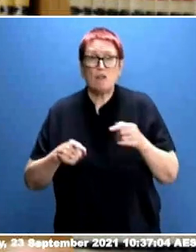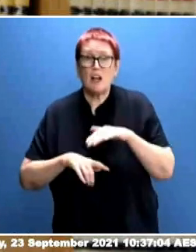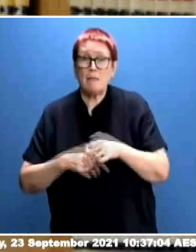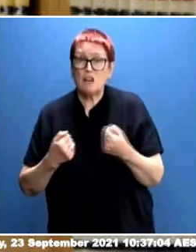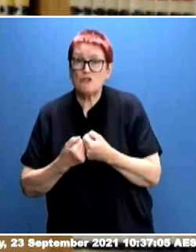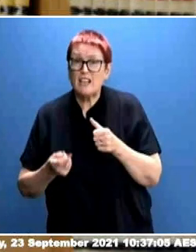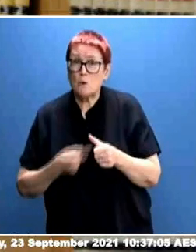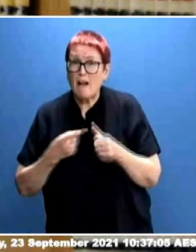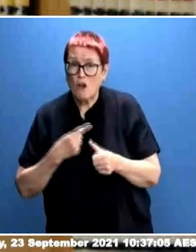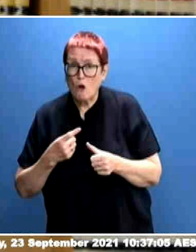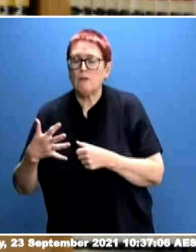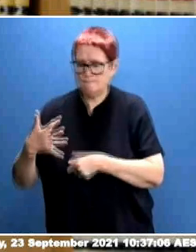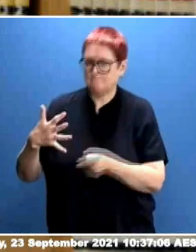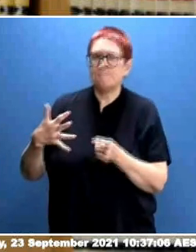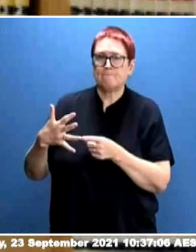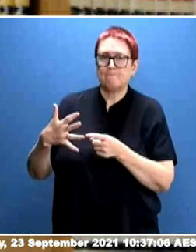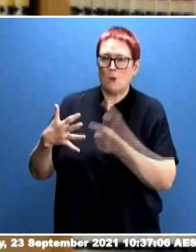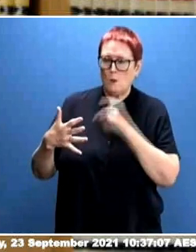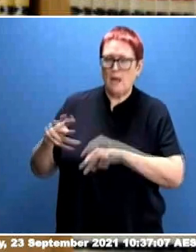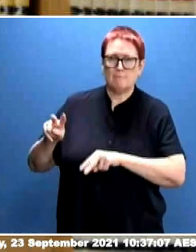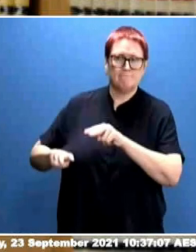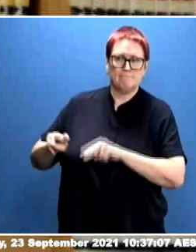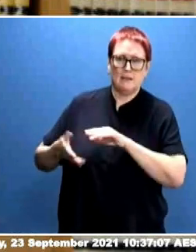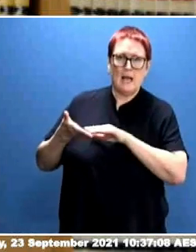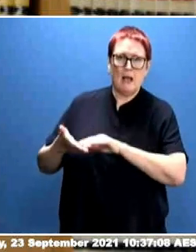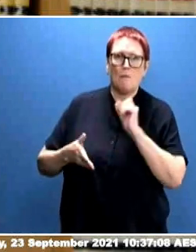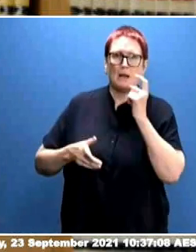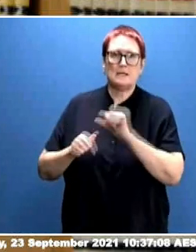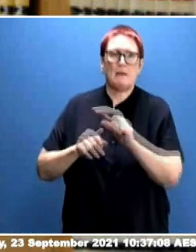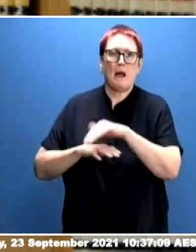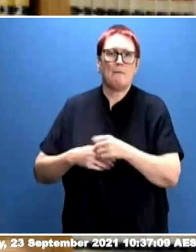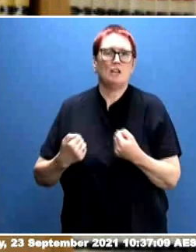then there is an item that speaks to a child's understanding of the impact of substances on their wellbeing.